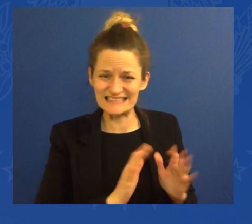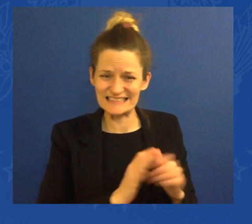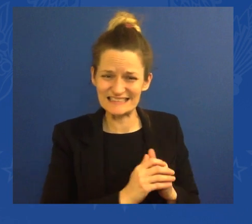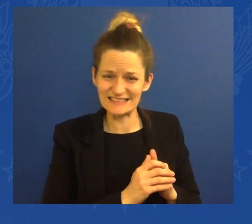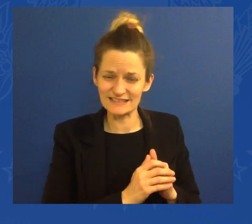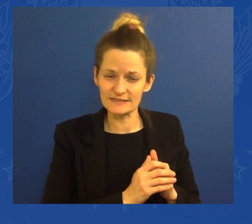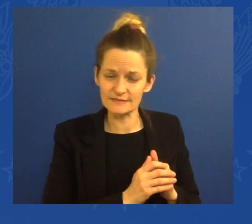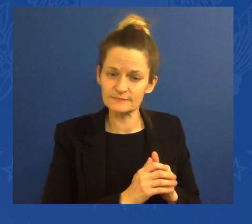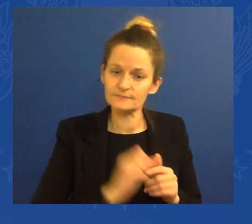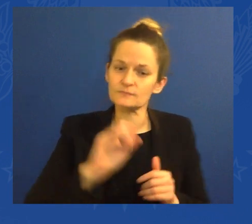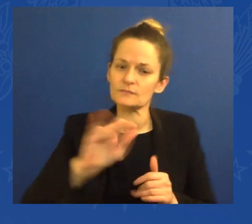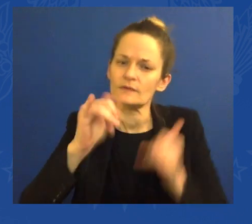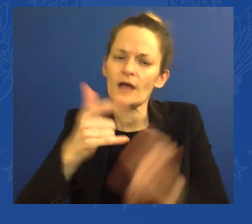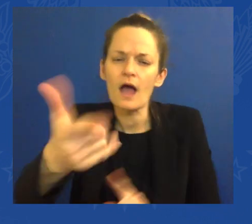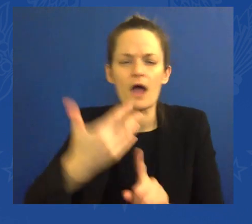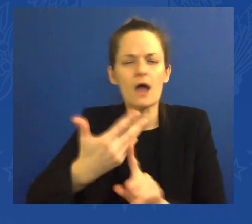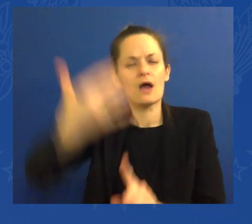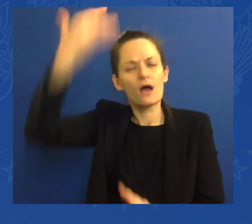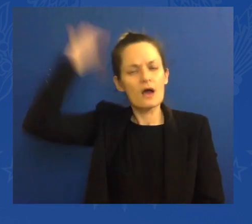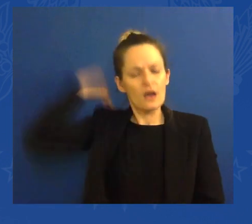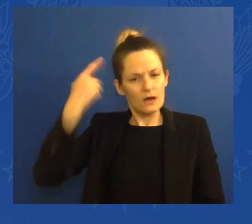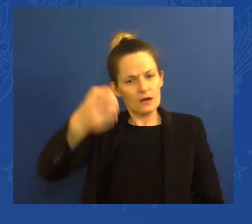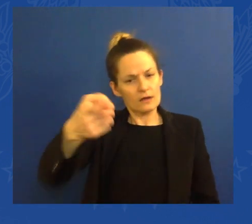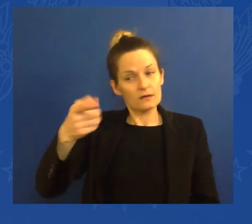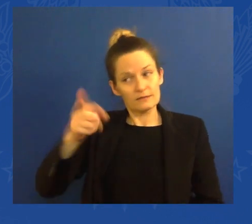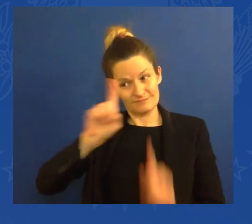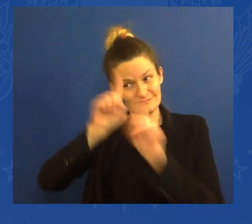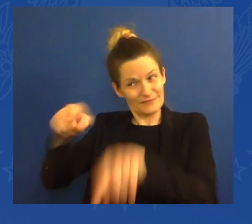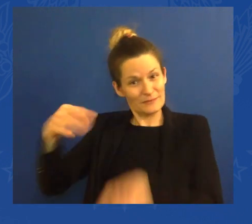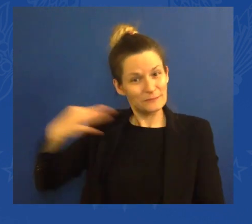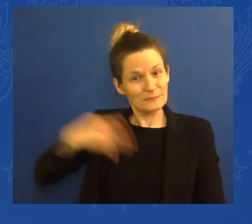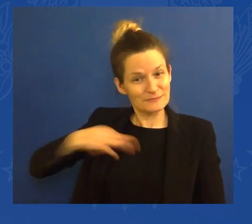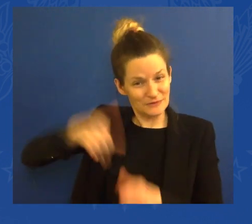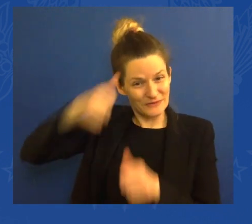But thank God we arrived when we did because just three --